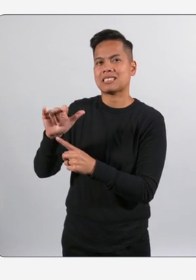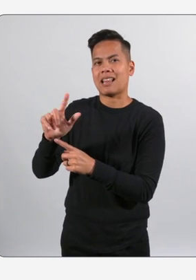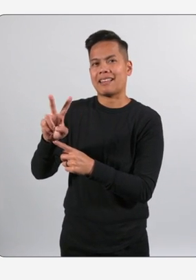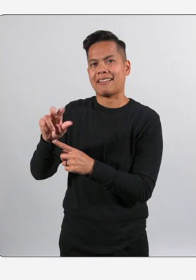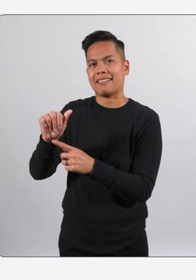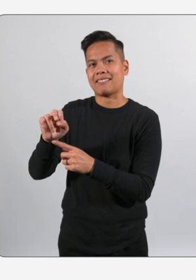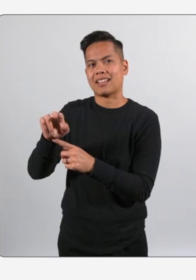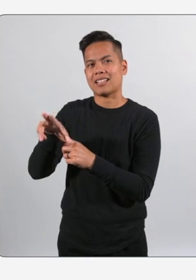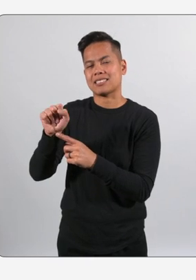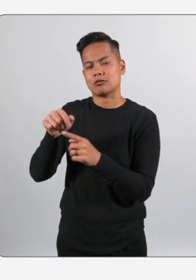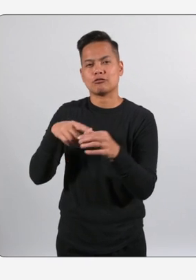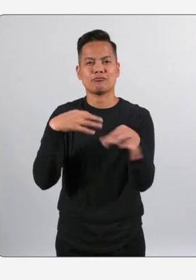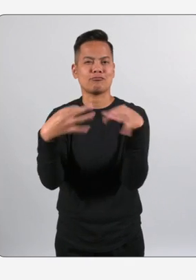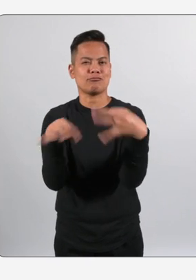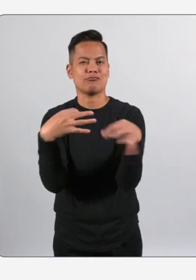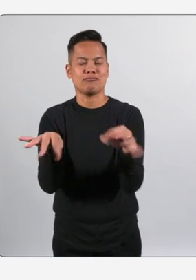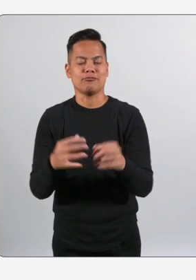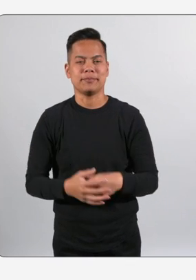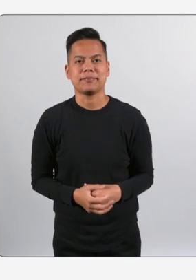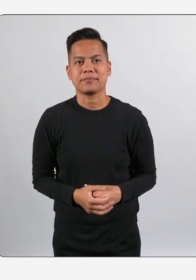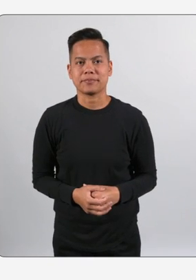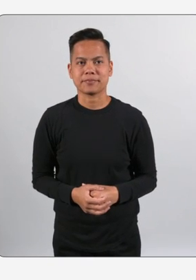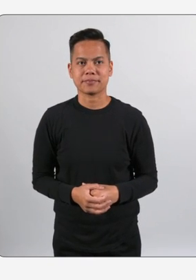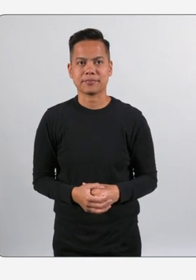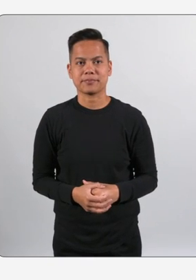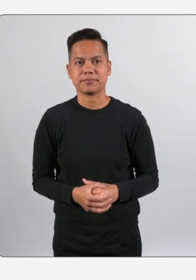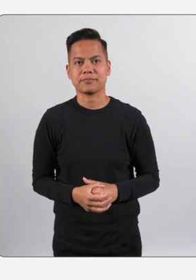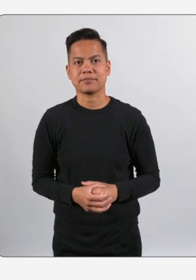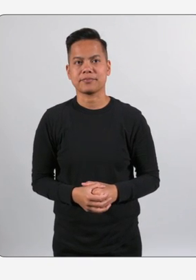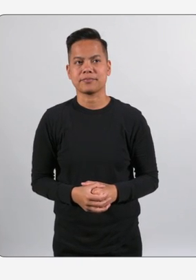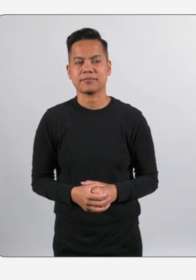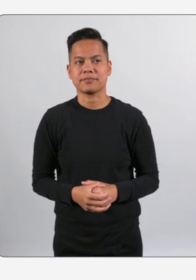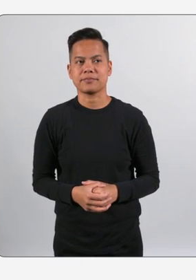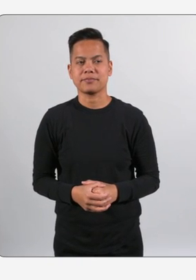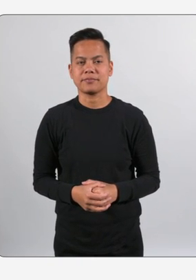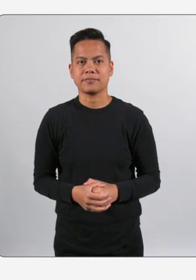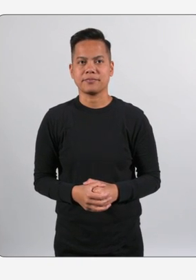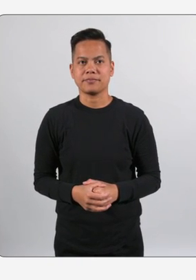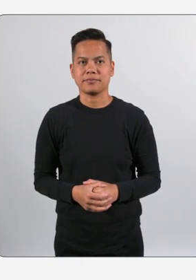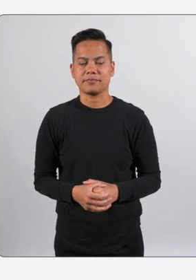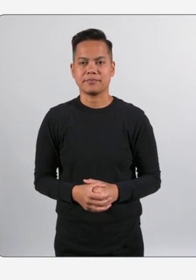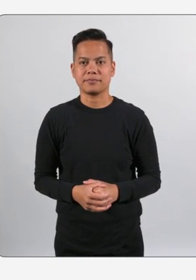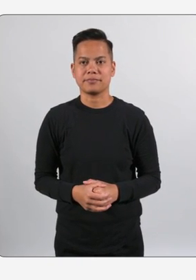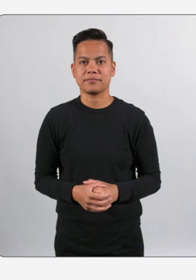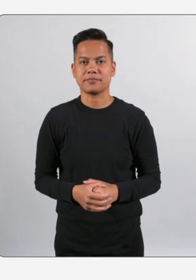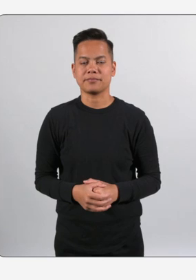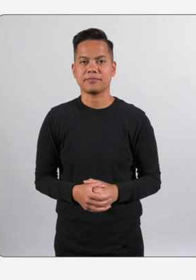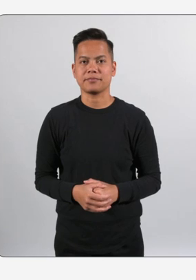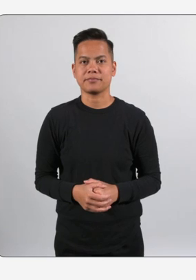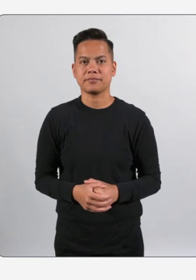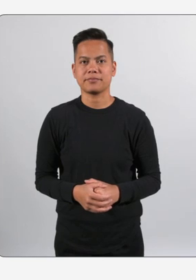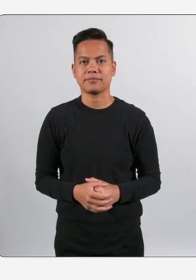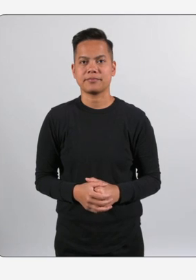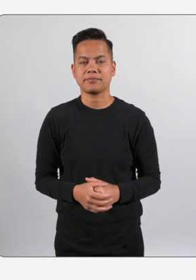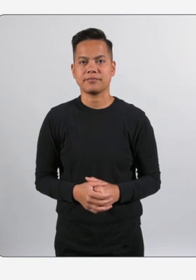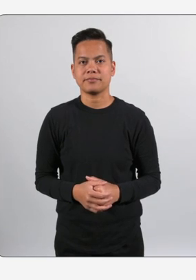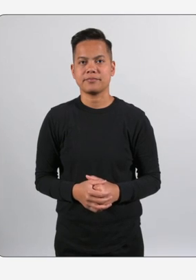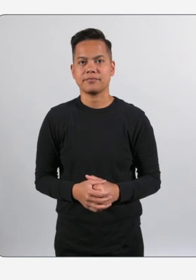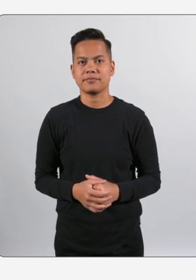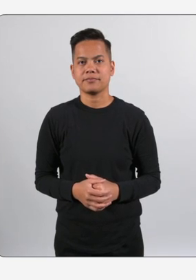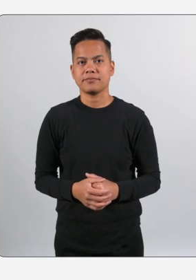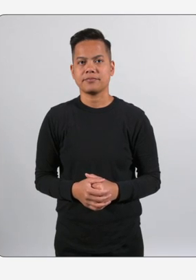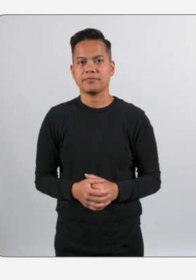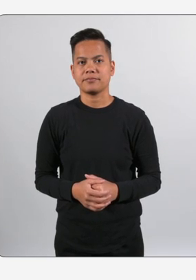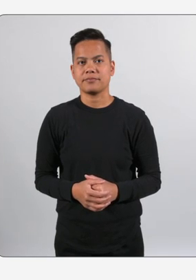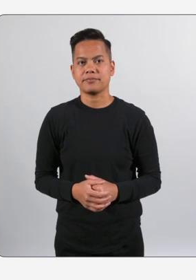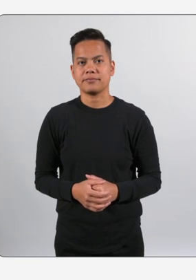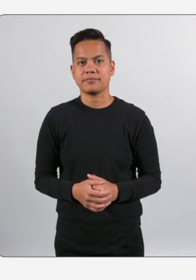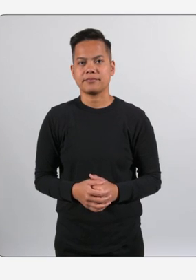. >>SYLVANUS BENT: